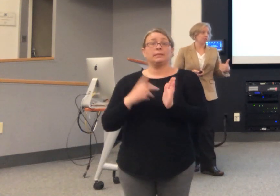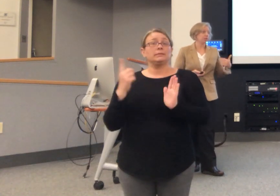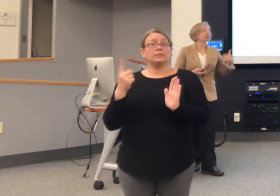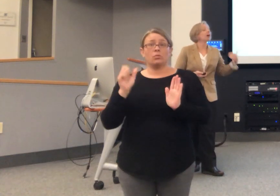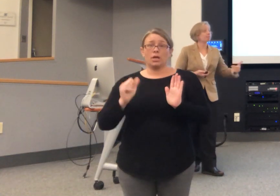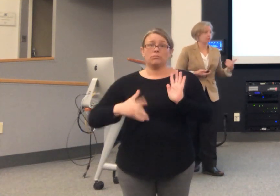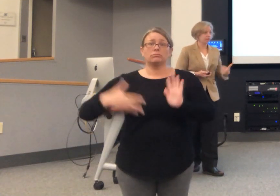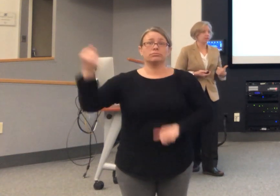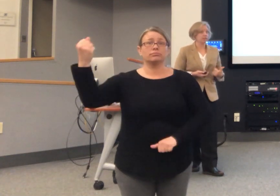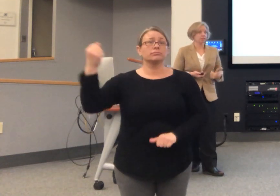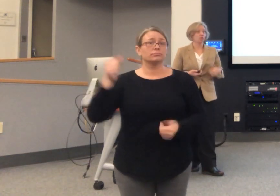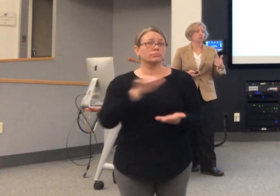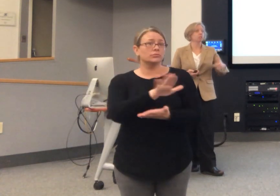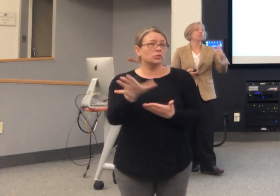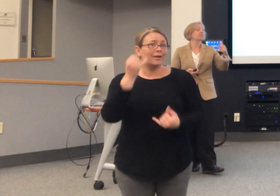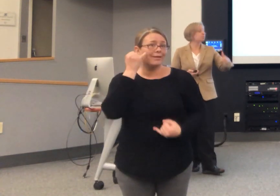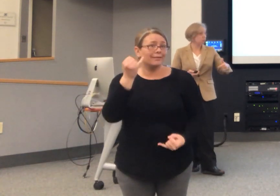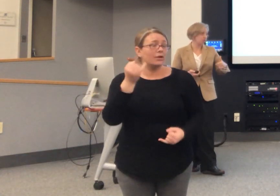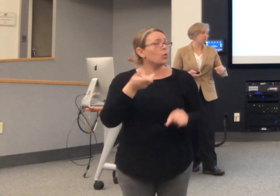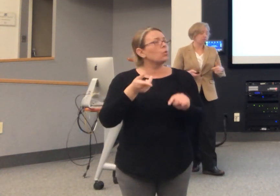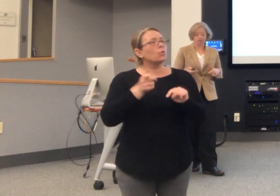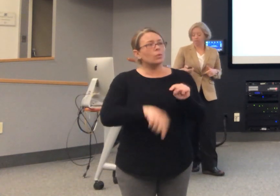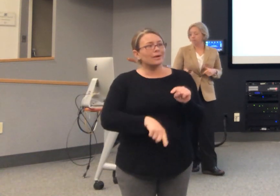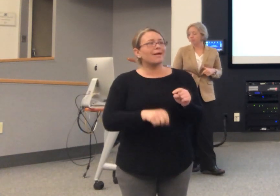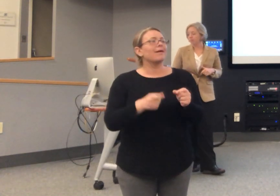You can't copyright an idea, only the expression of the idea.